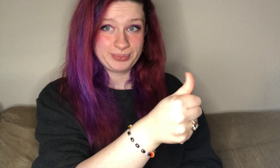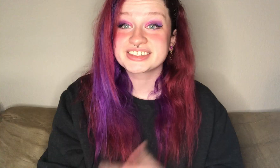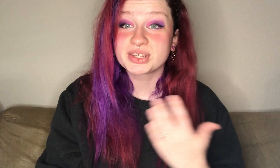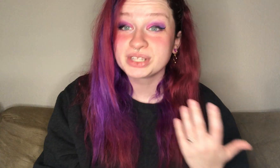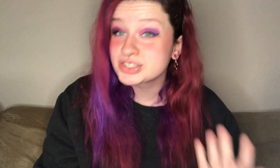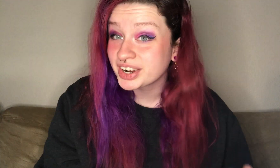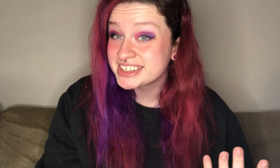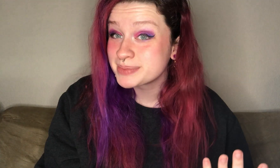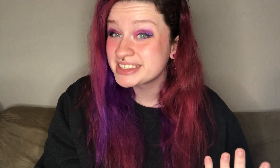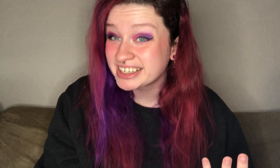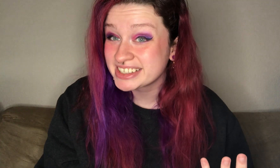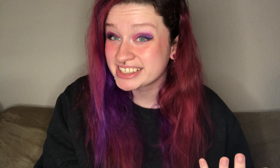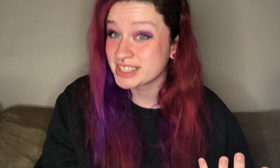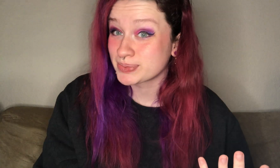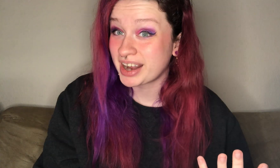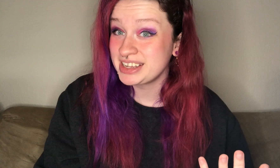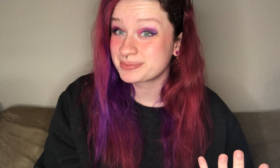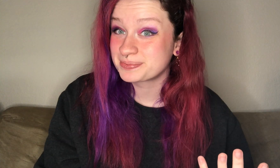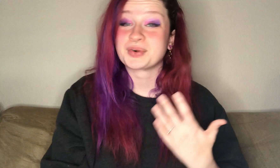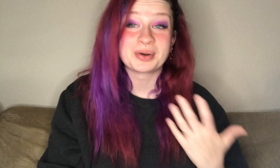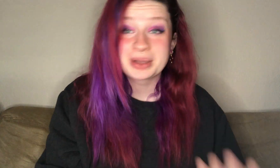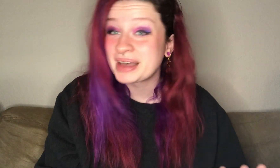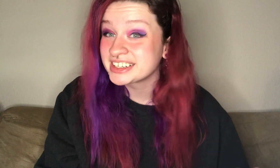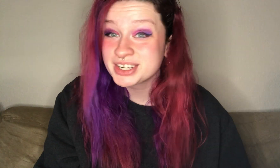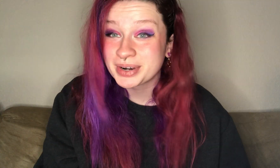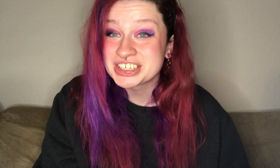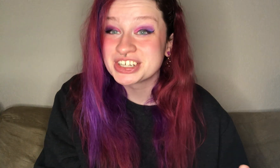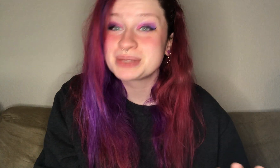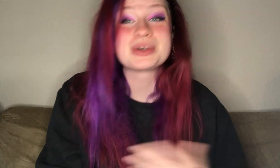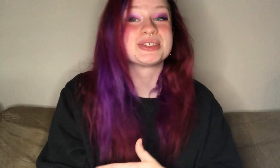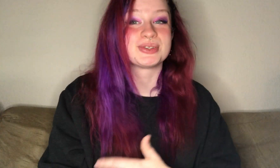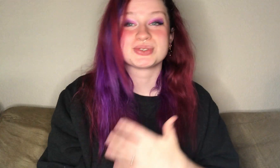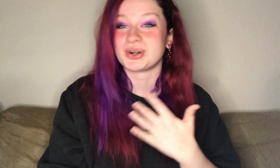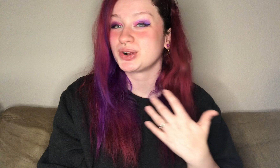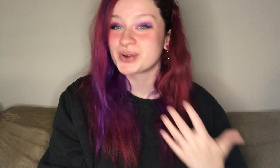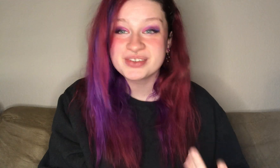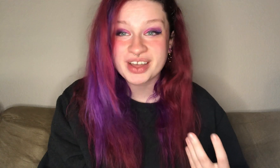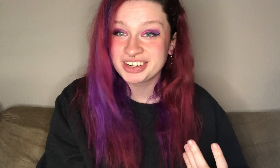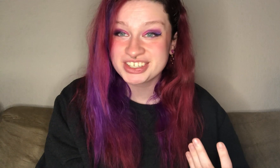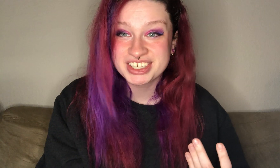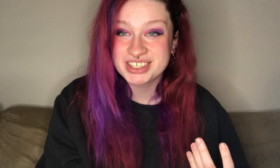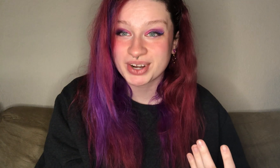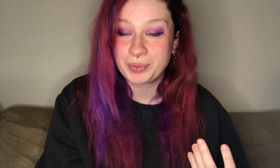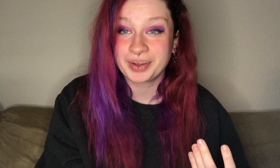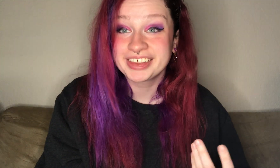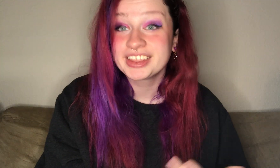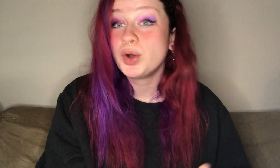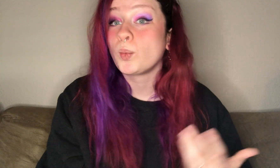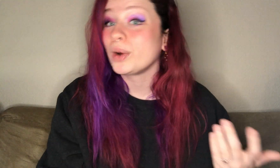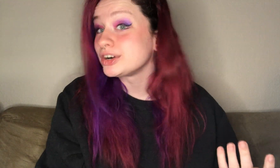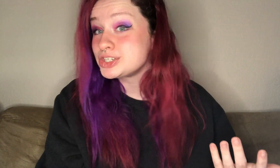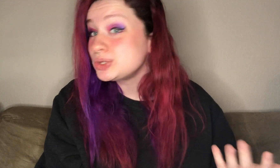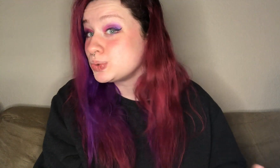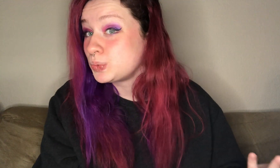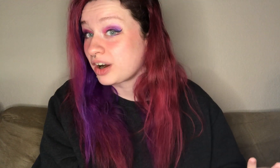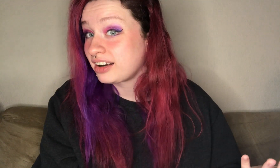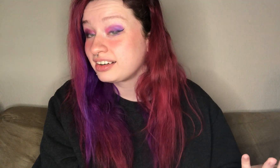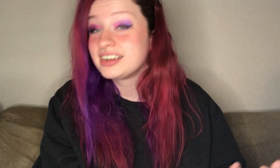so let's try some sentences right we're going back to questions because those are a great foundation to start with "where do you work?"